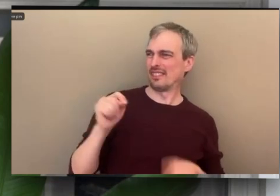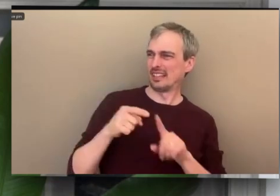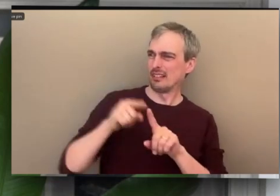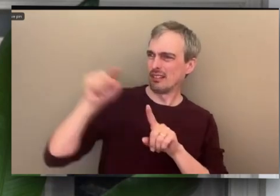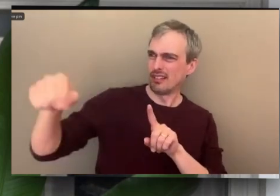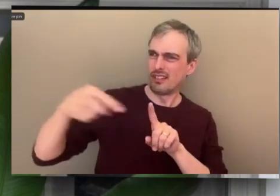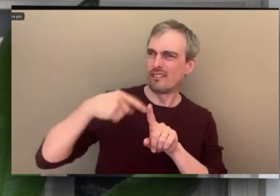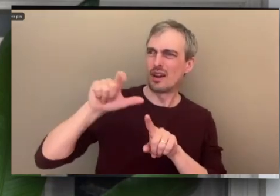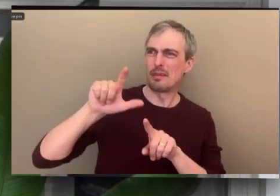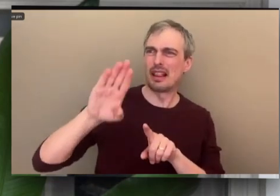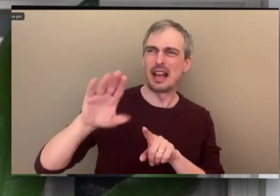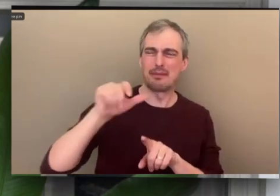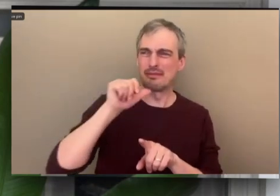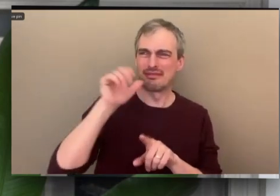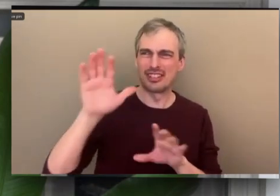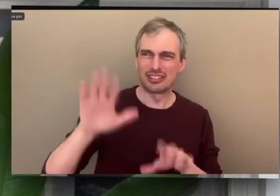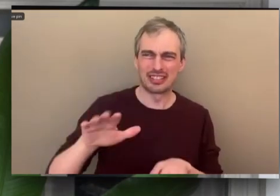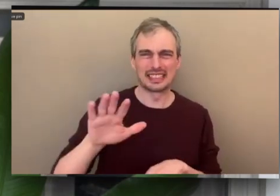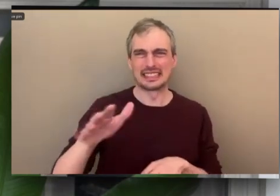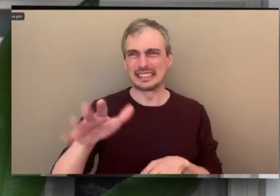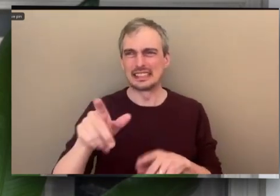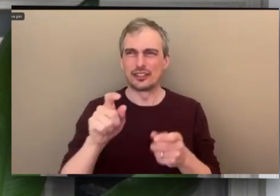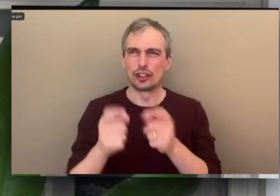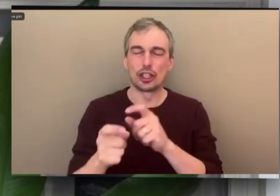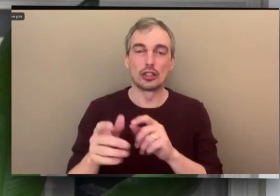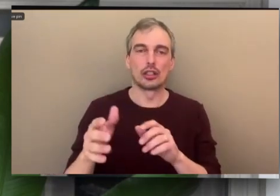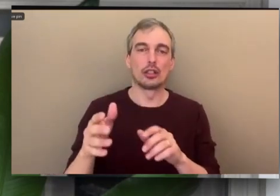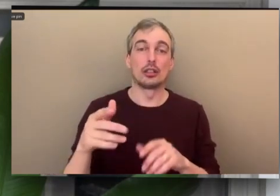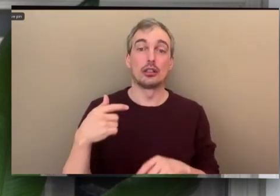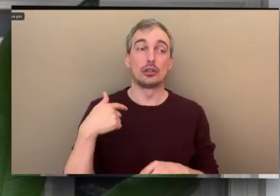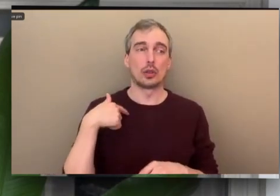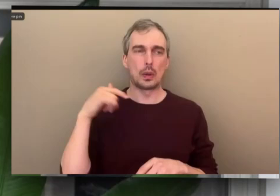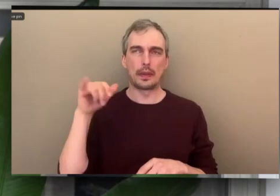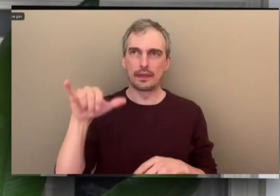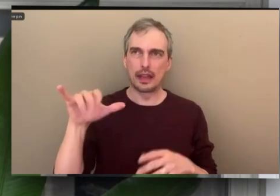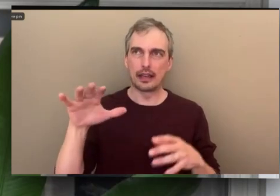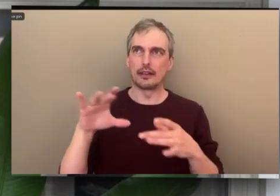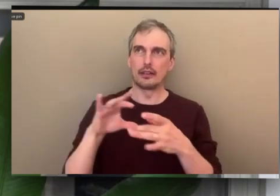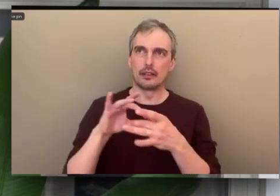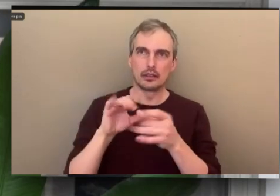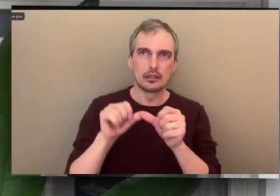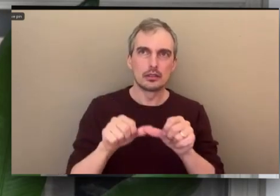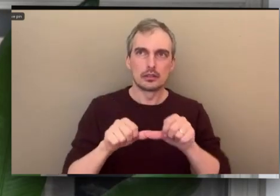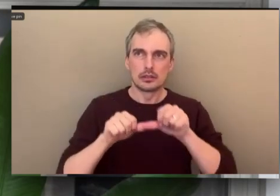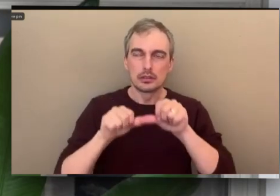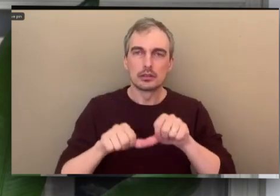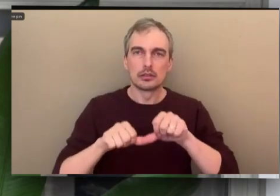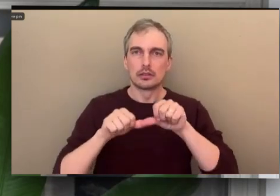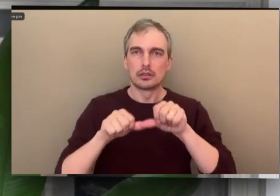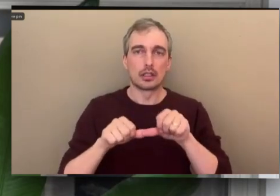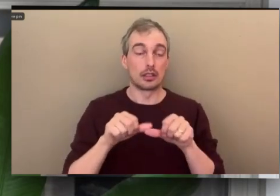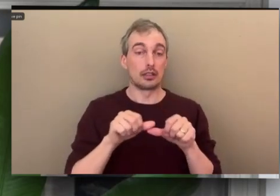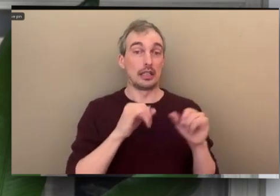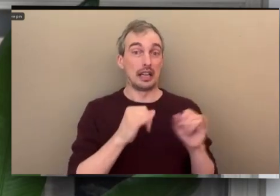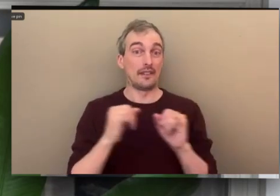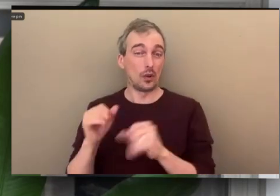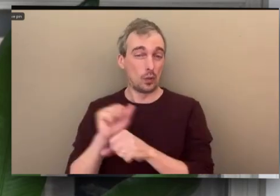I can just tell you we've been very fortunate, whether it's been the employees that work for me, the support of the different organizations,